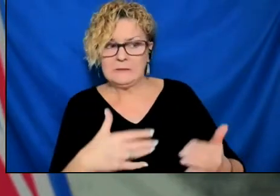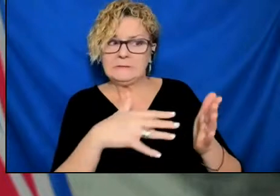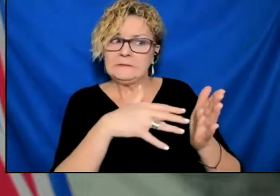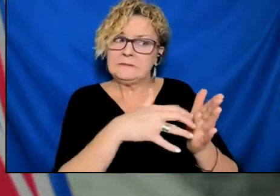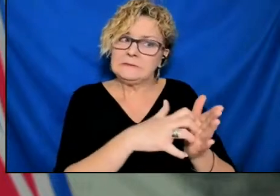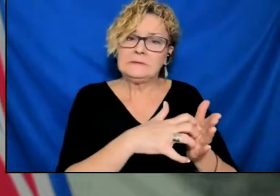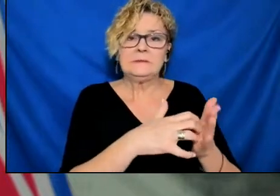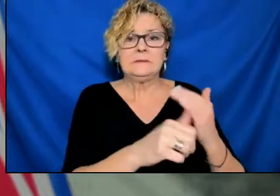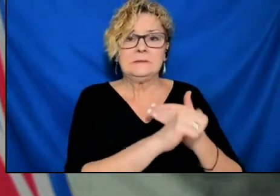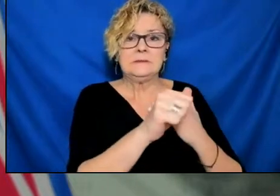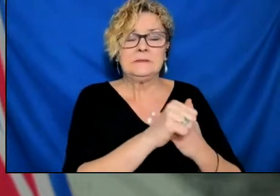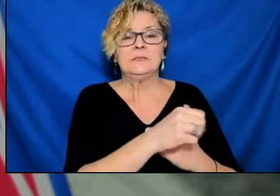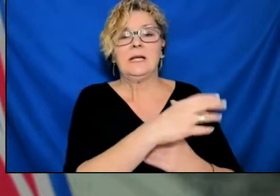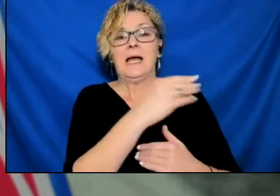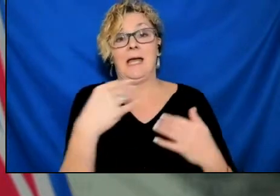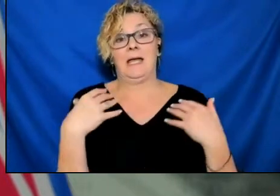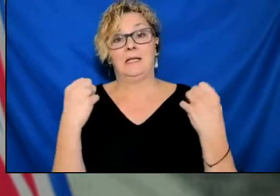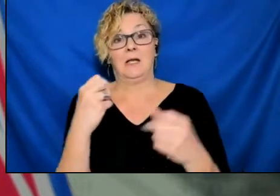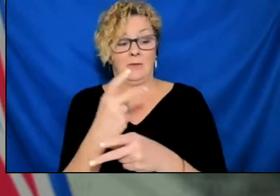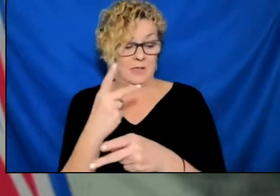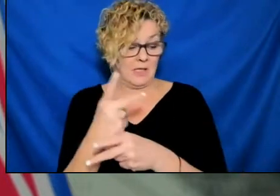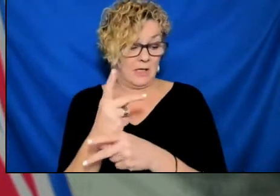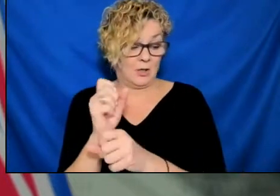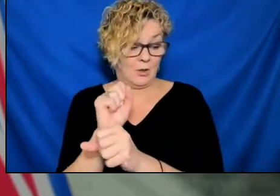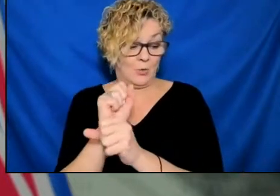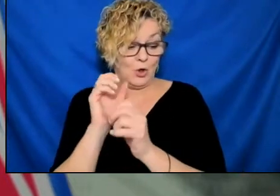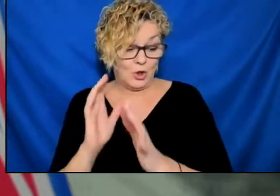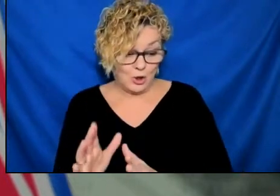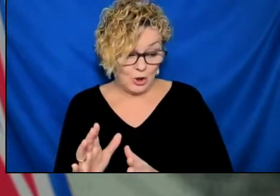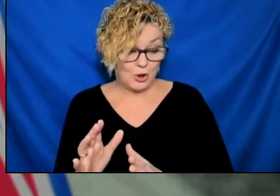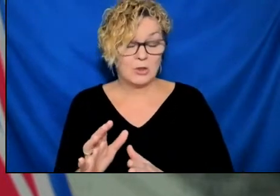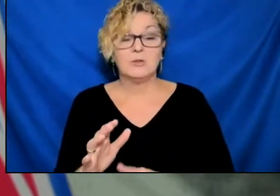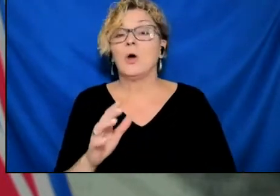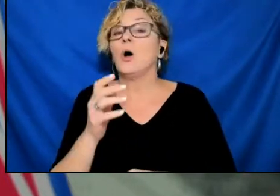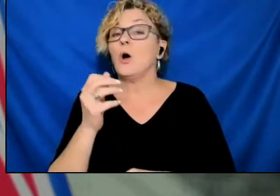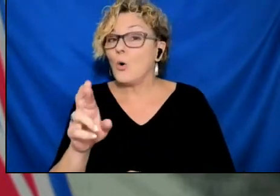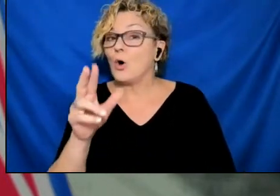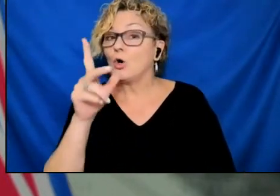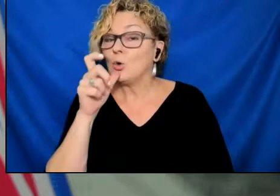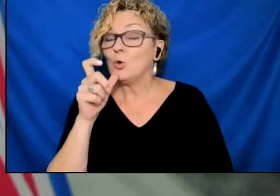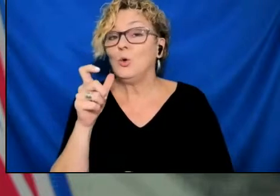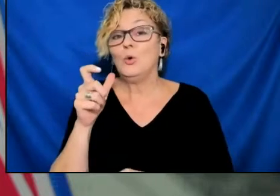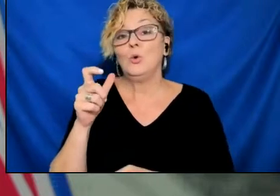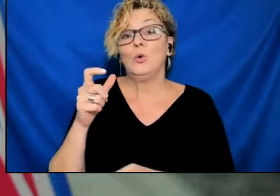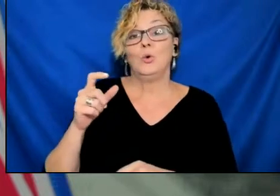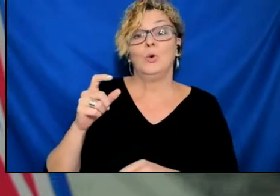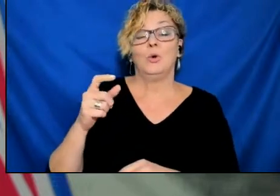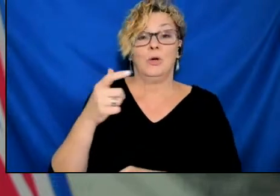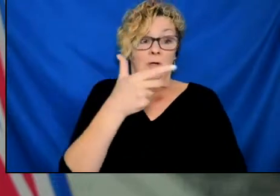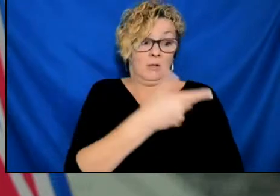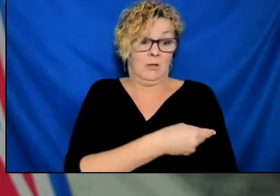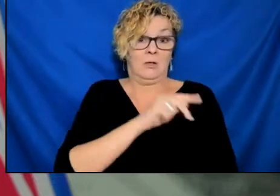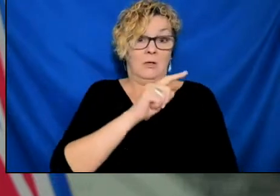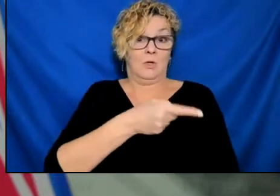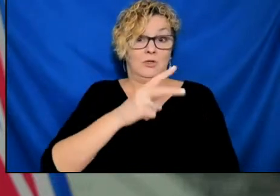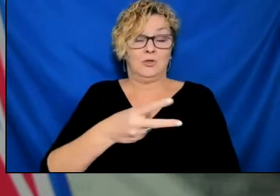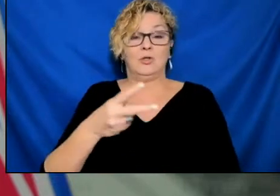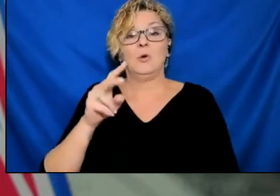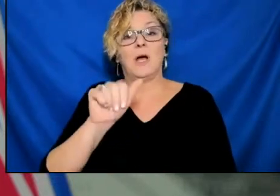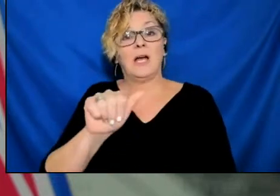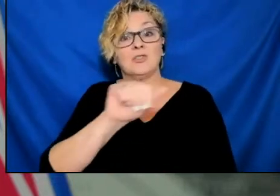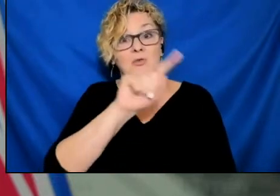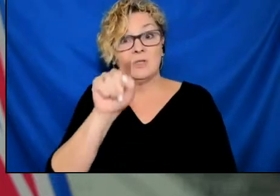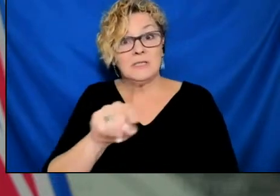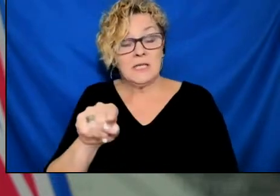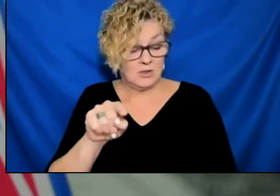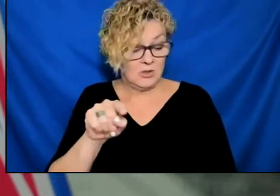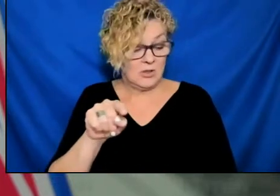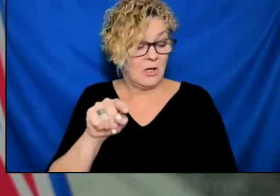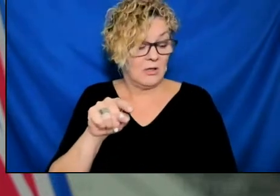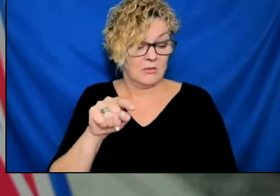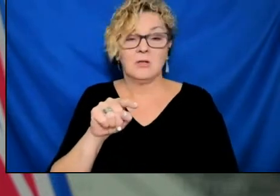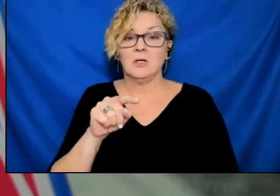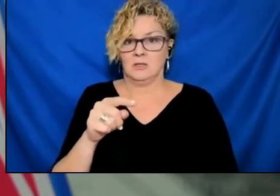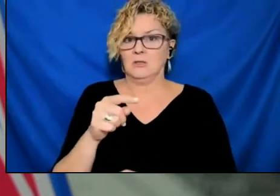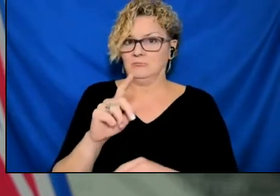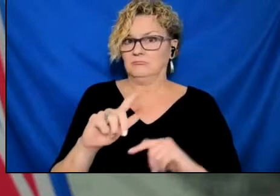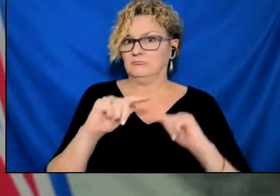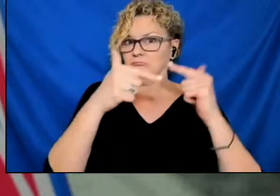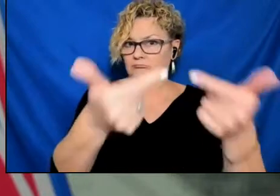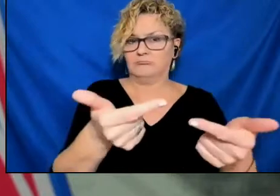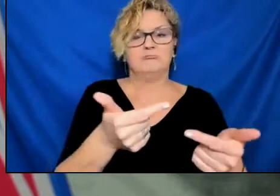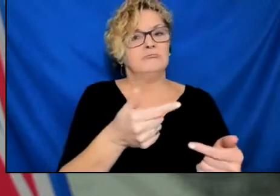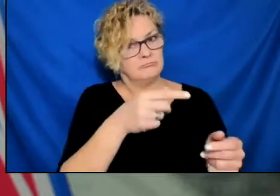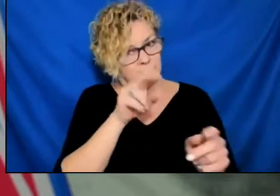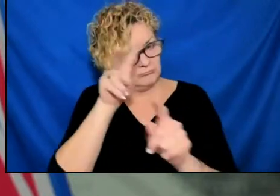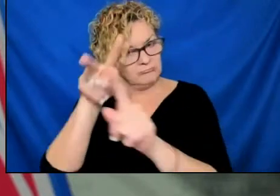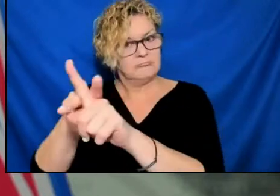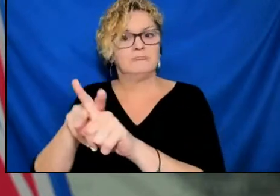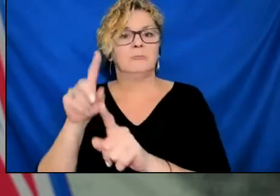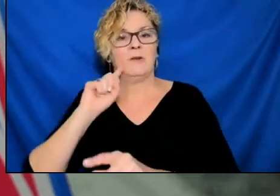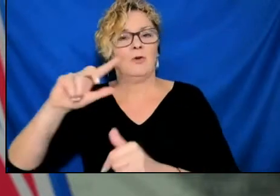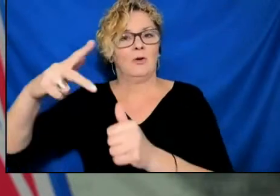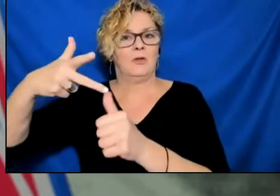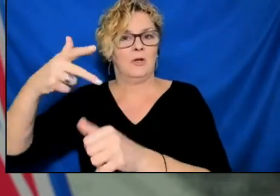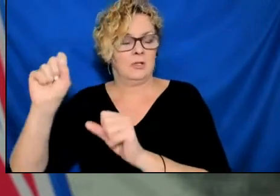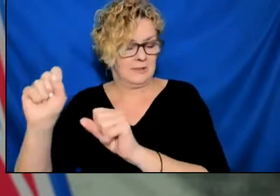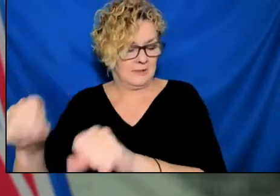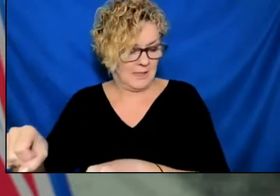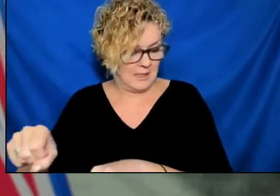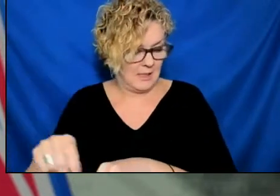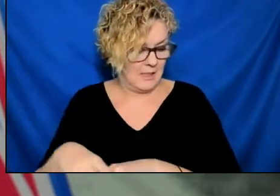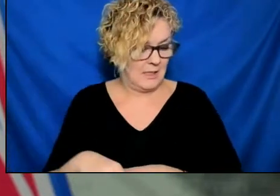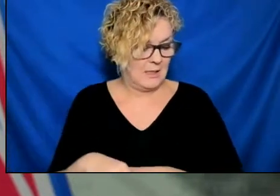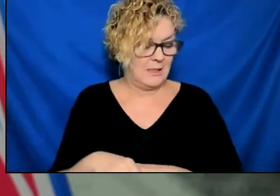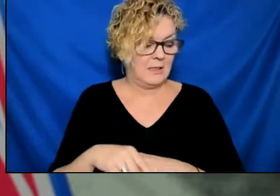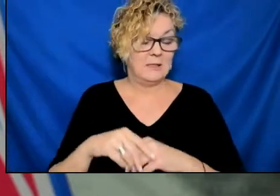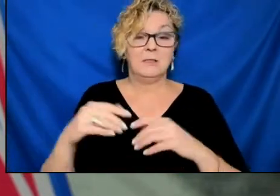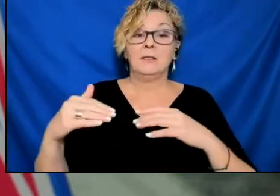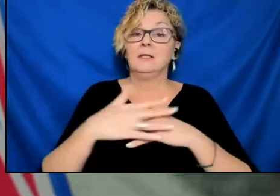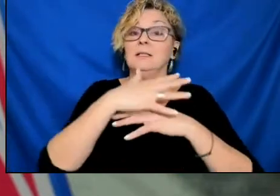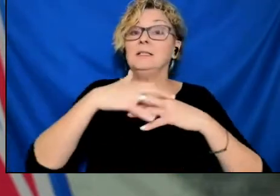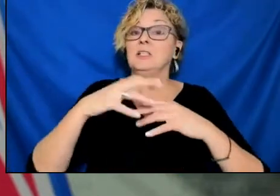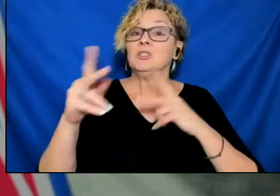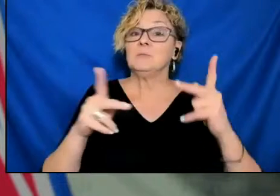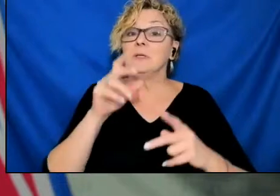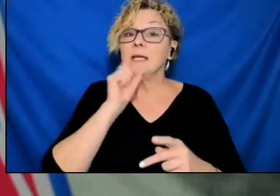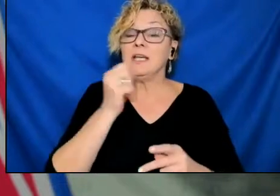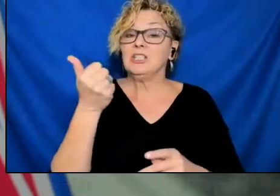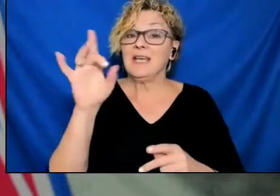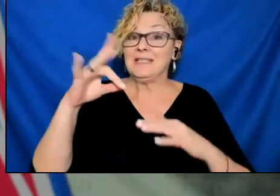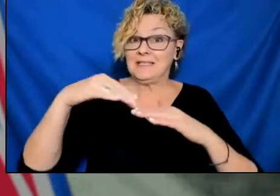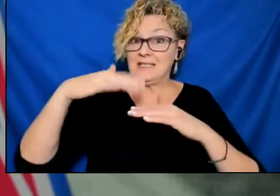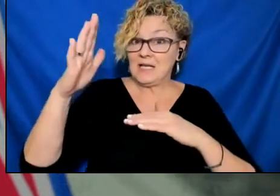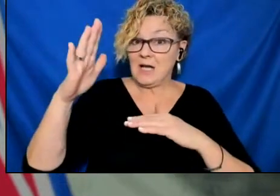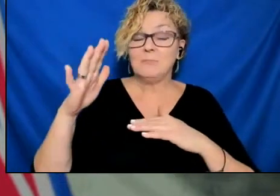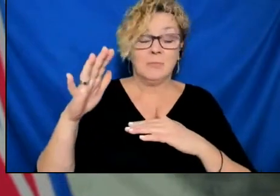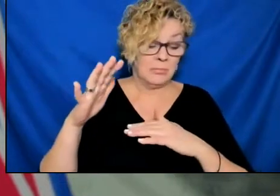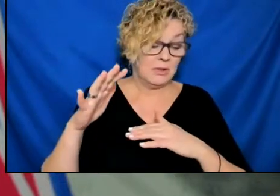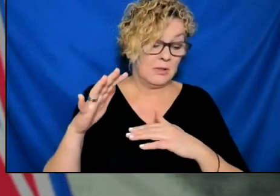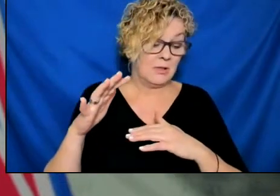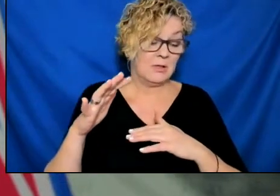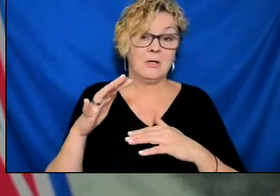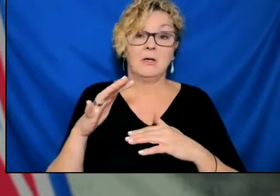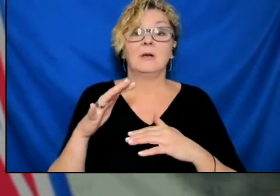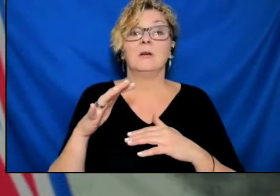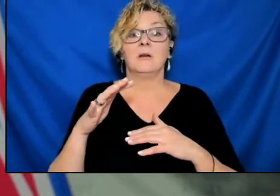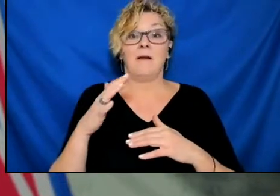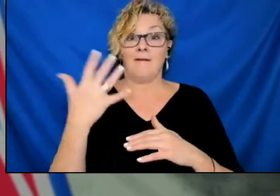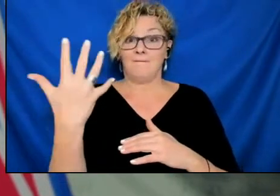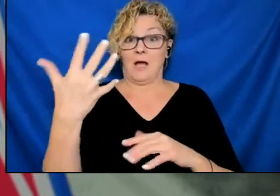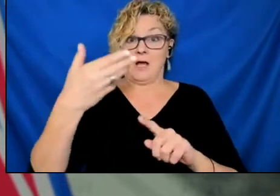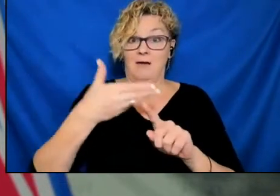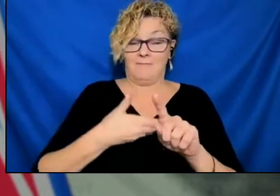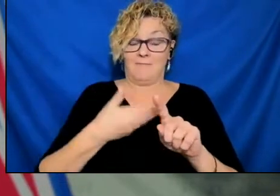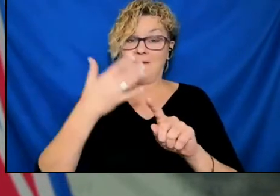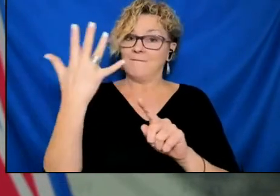five-month interval.